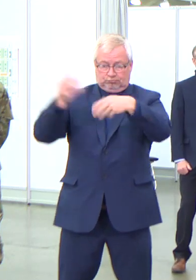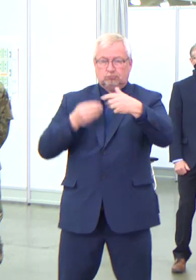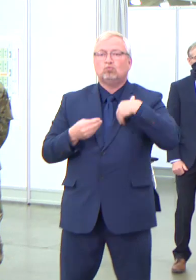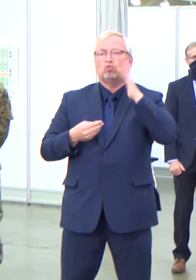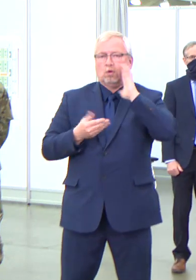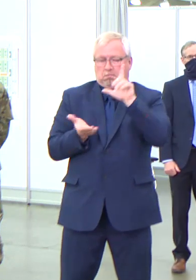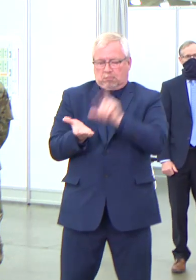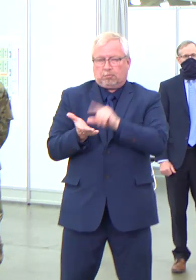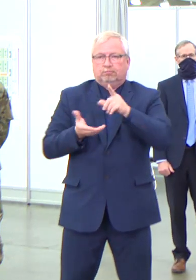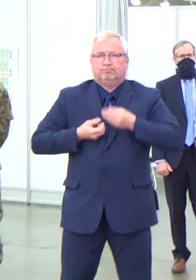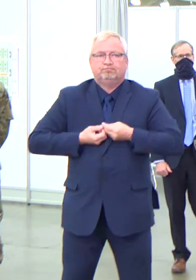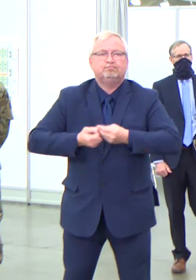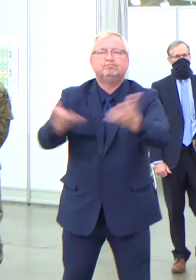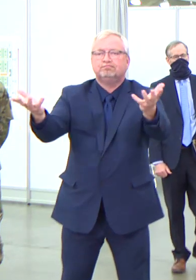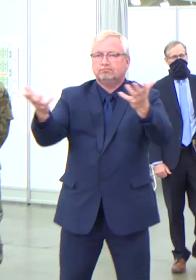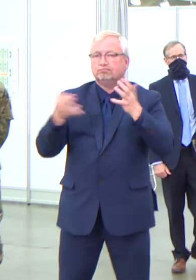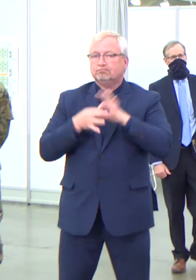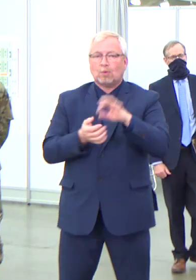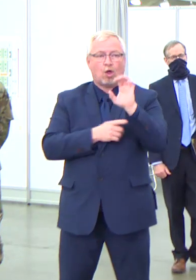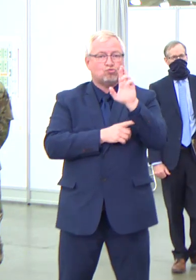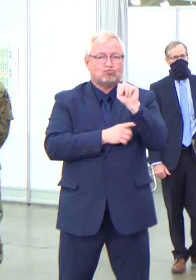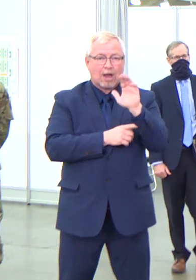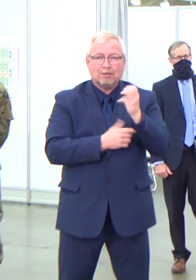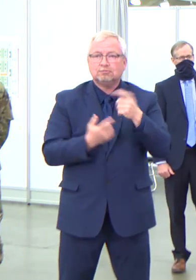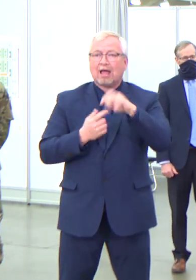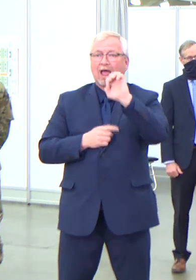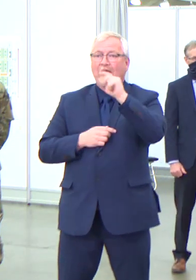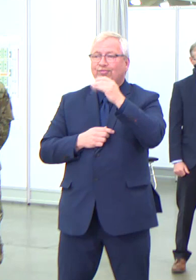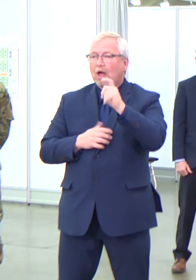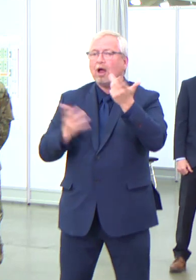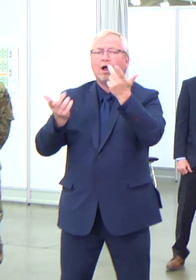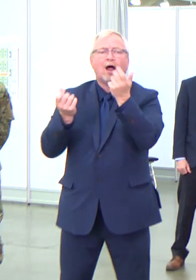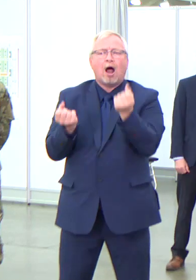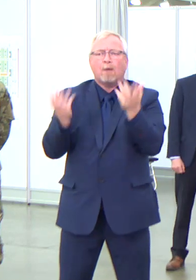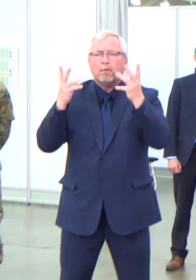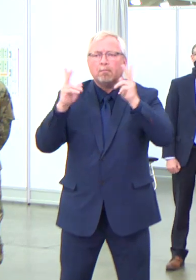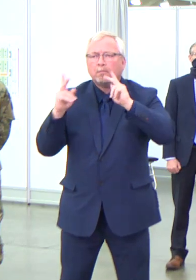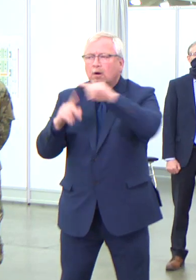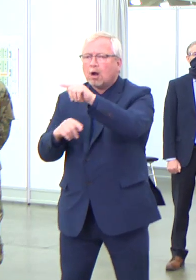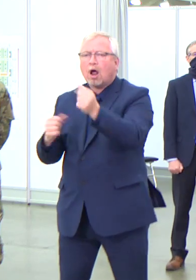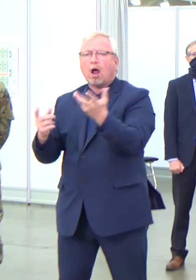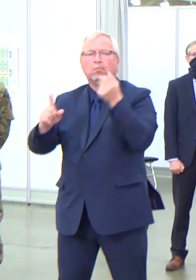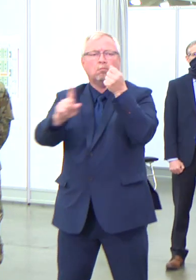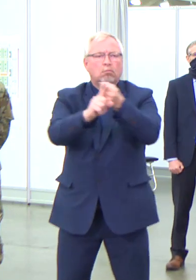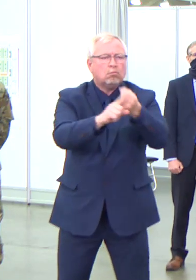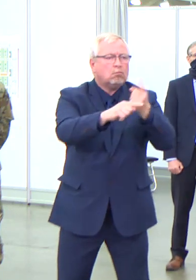is available to us with respect to racial and ethnic demographic breakdowns on coronavirus